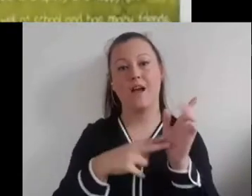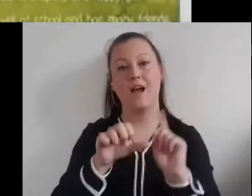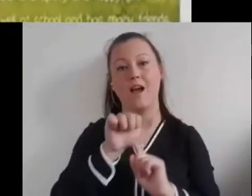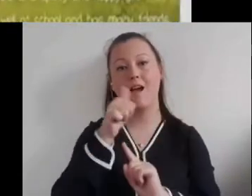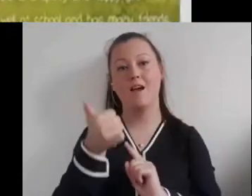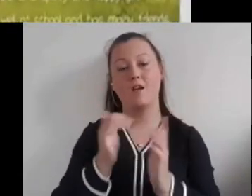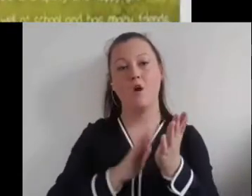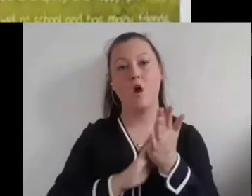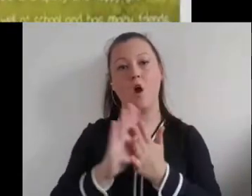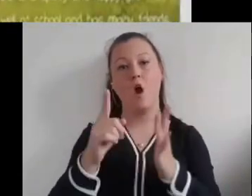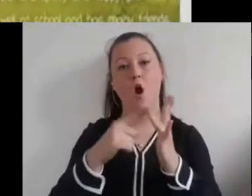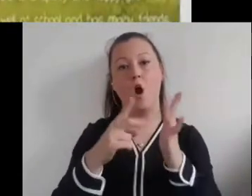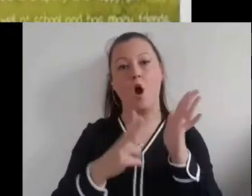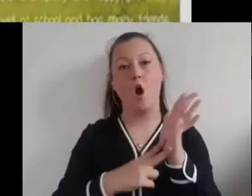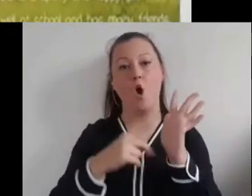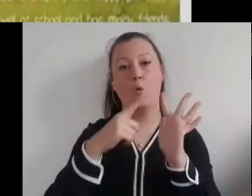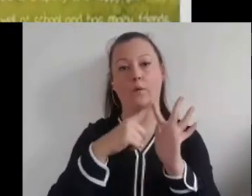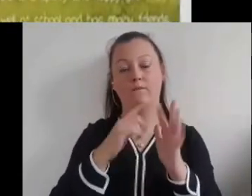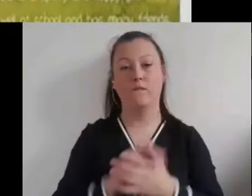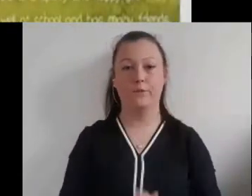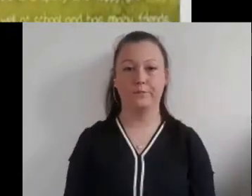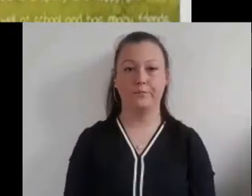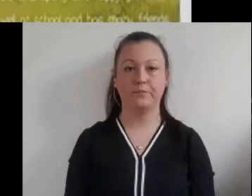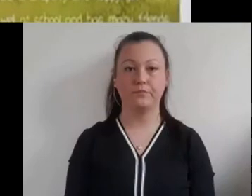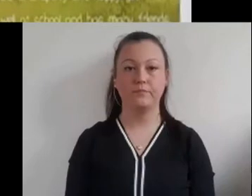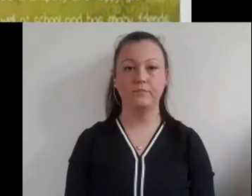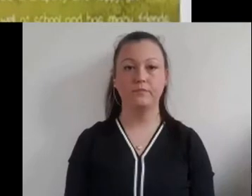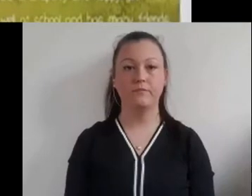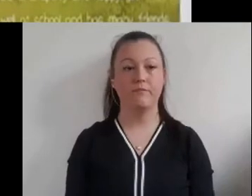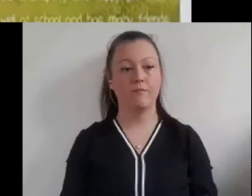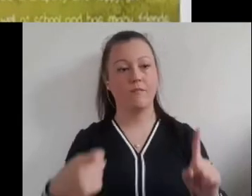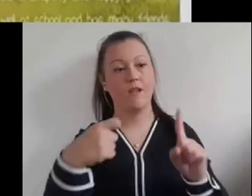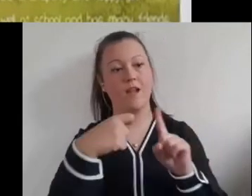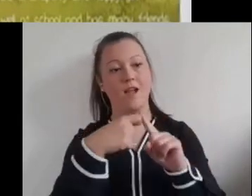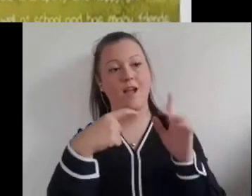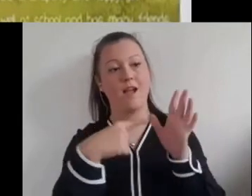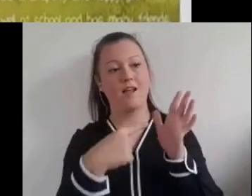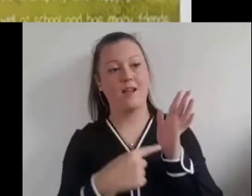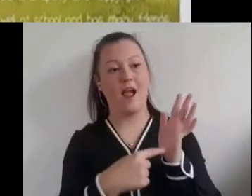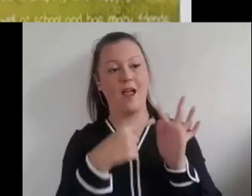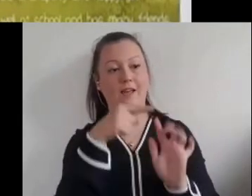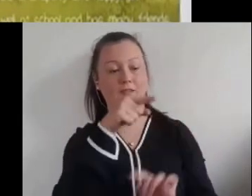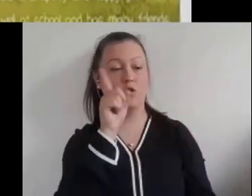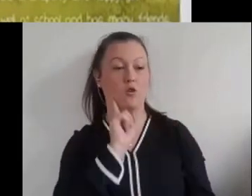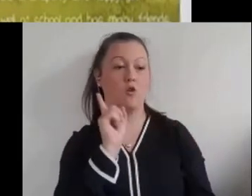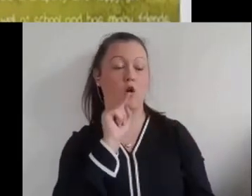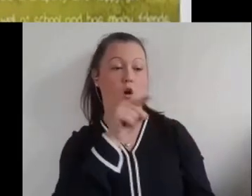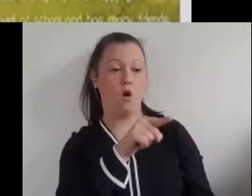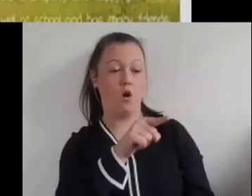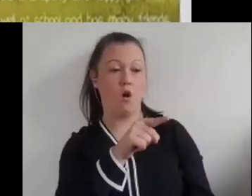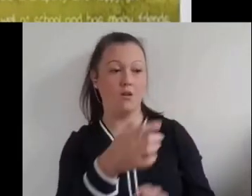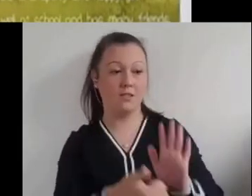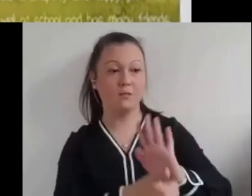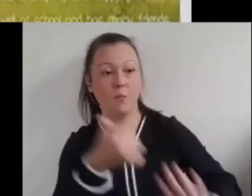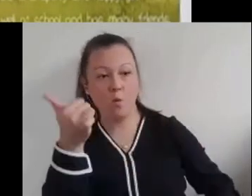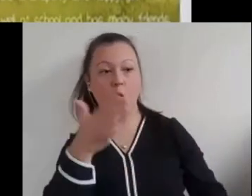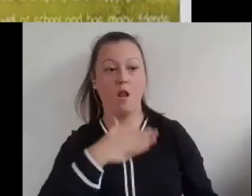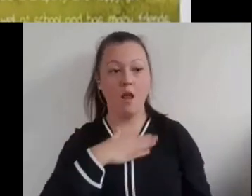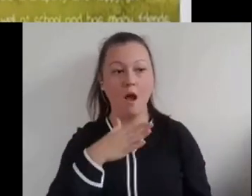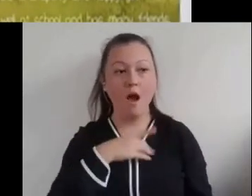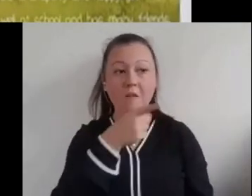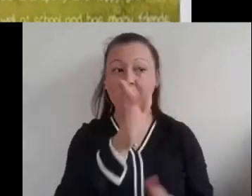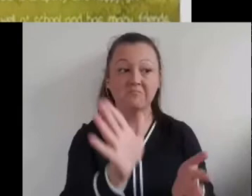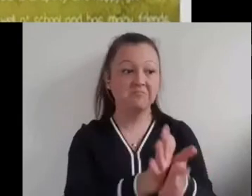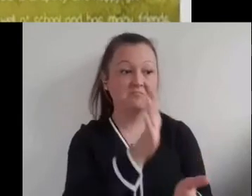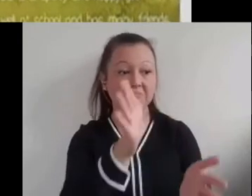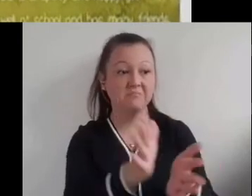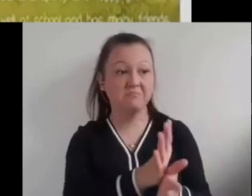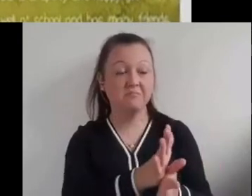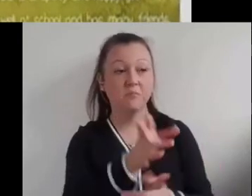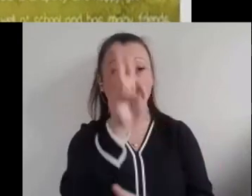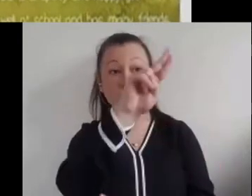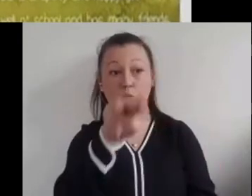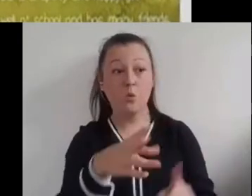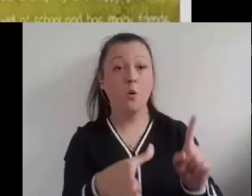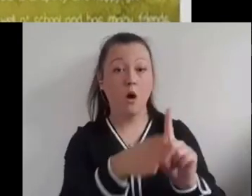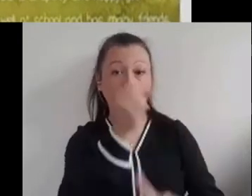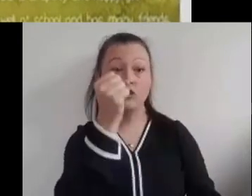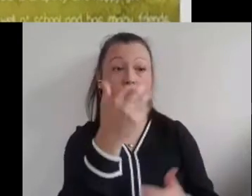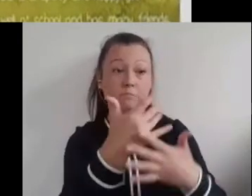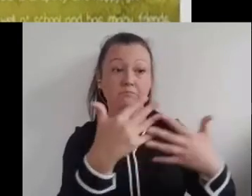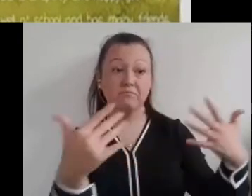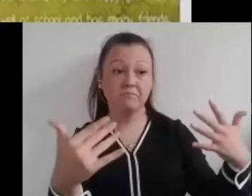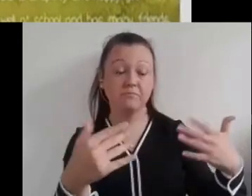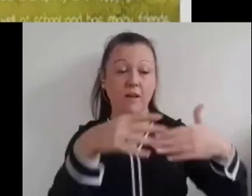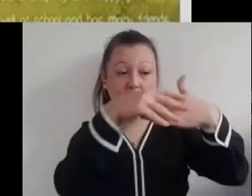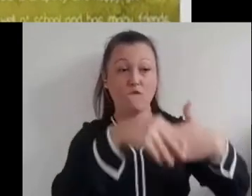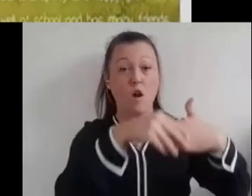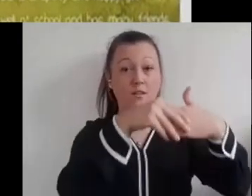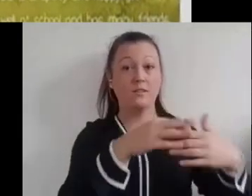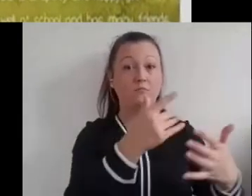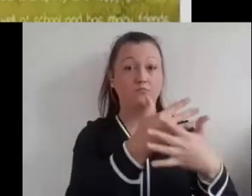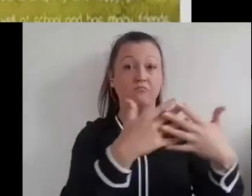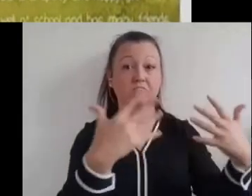Kate is a sporty and happy girl. She she does well at school and has many friends. But like every girl. she faces difficult situations at home or at school.